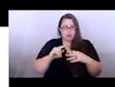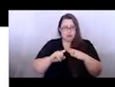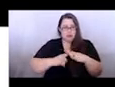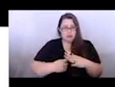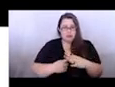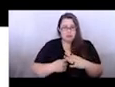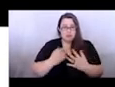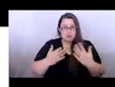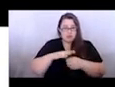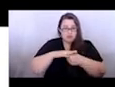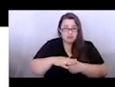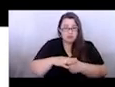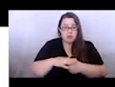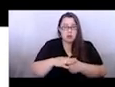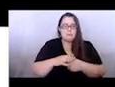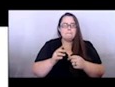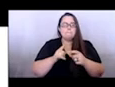But it's temporary and you feel better afterwards.